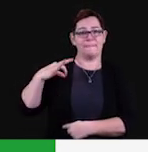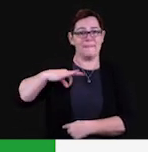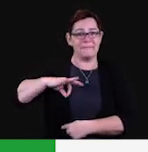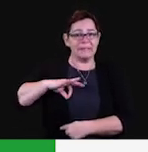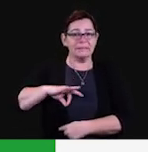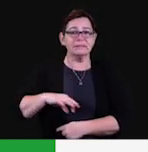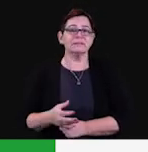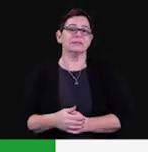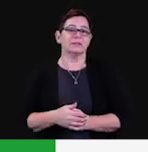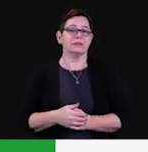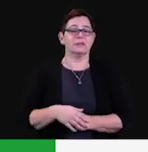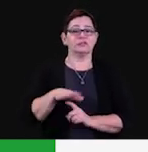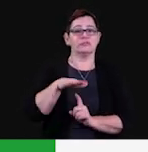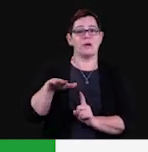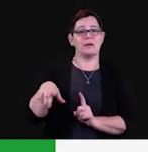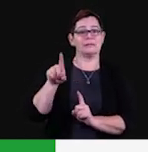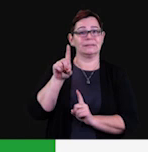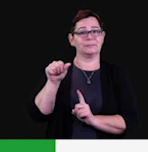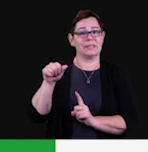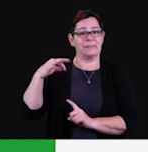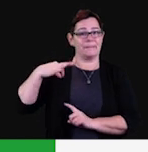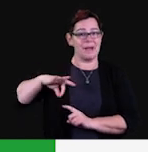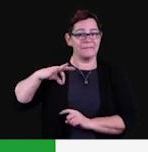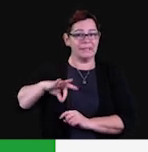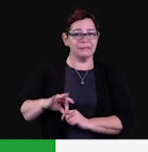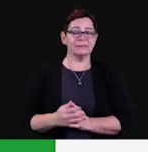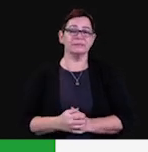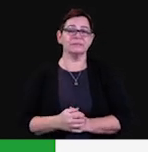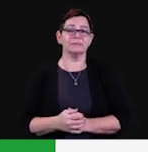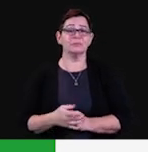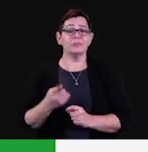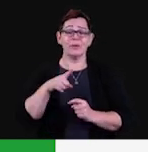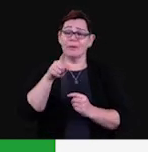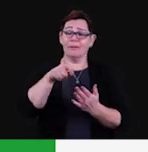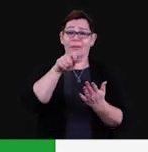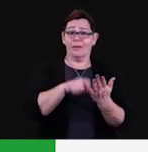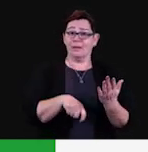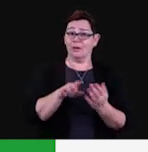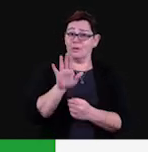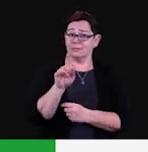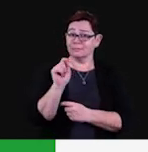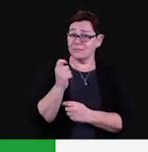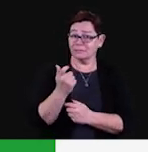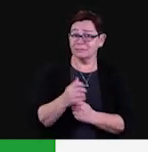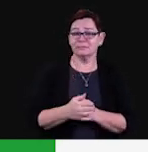When doing your taxes, you can claim credits to reduce the amount of tax you owe.